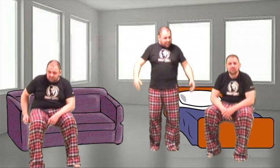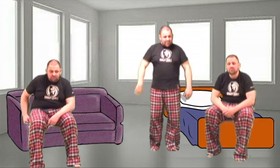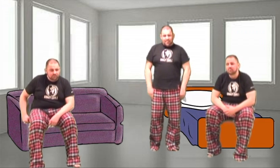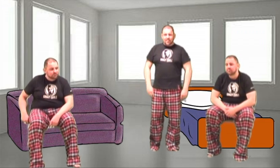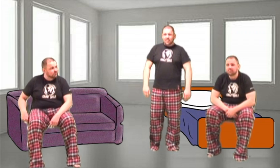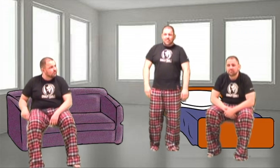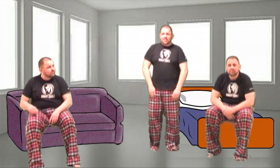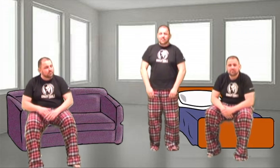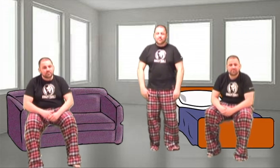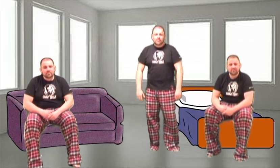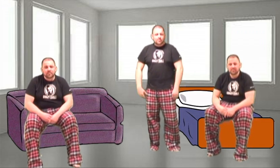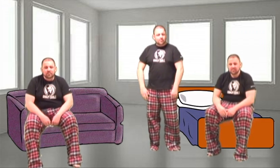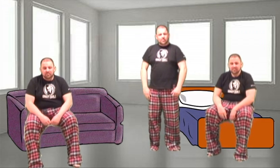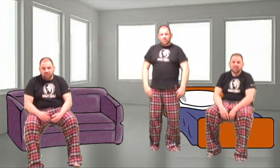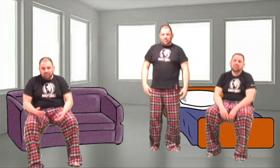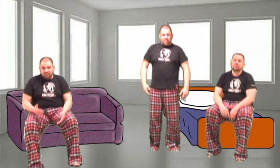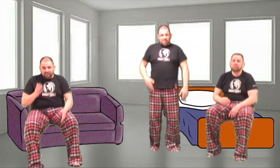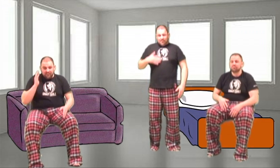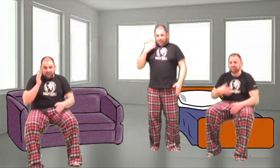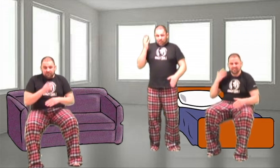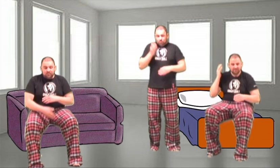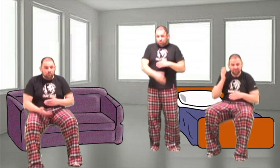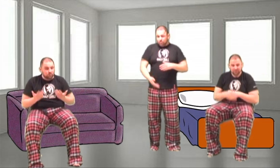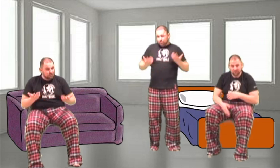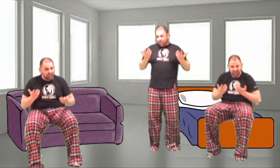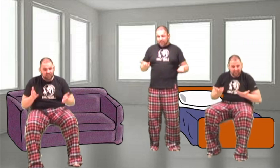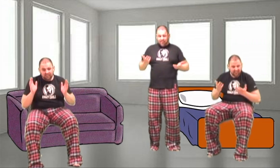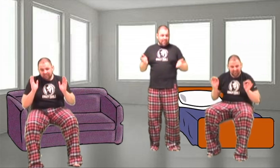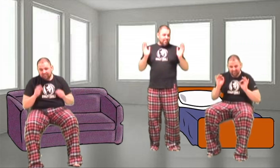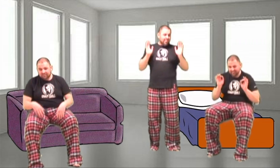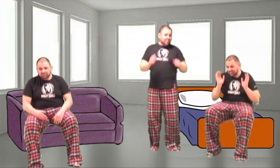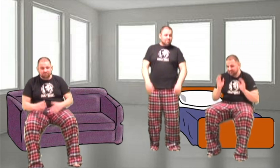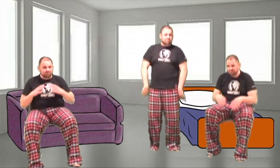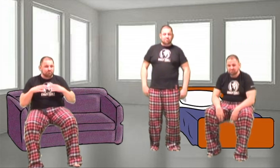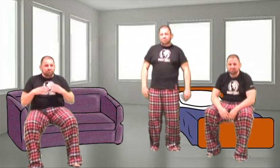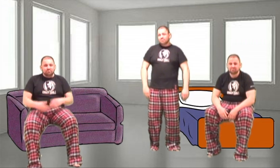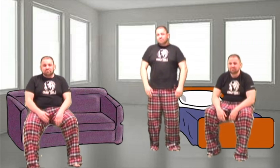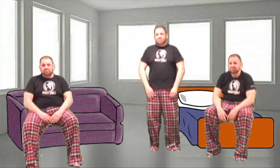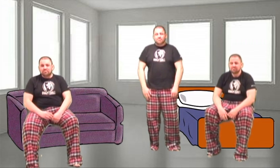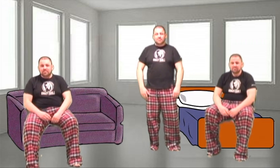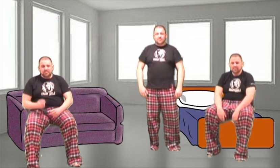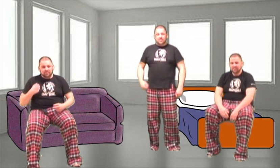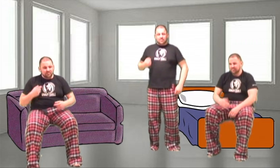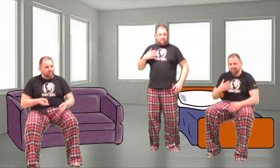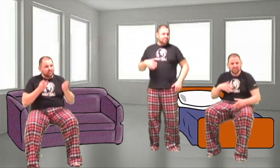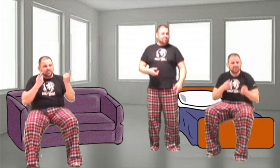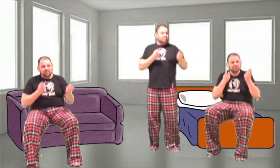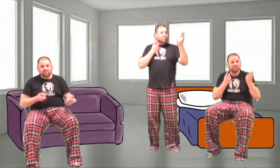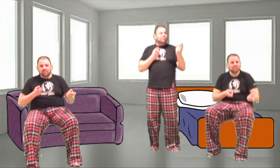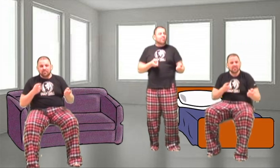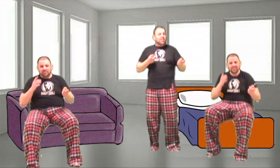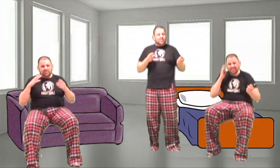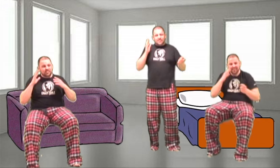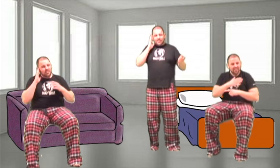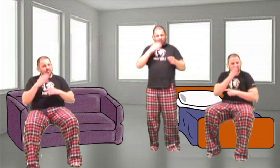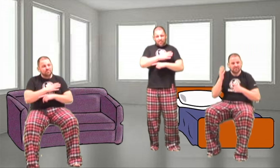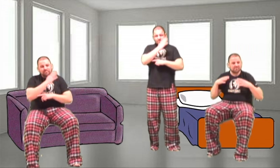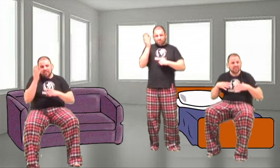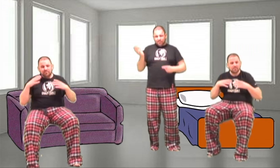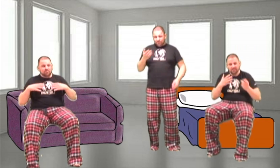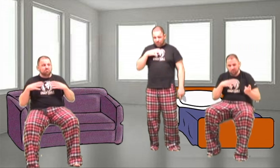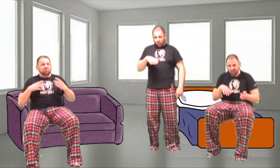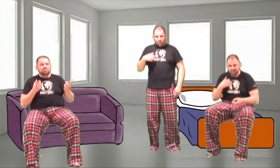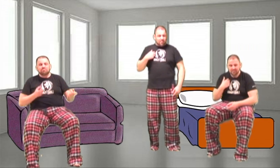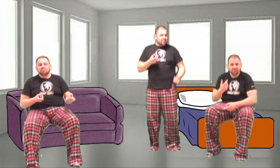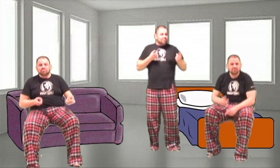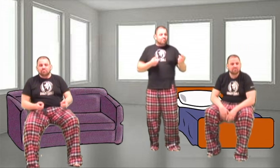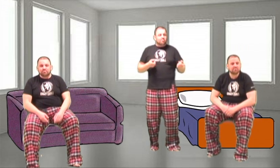Today I don't feel like doing anything I just wanna lay in my bed